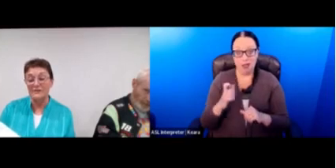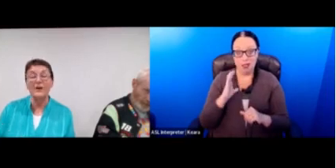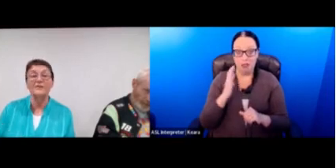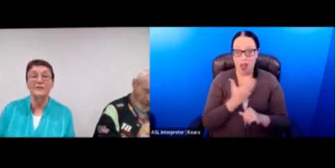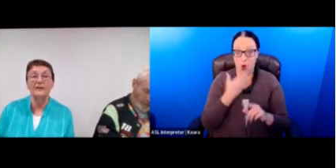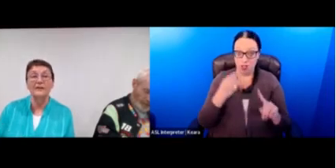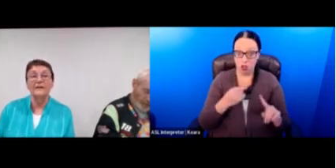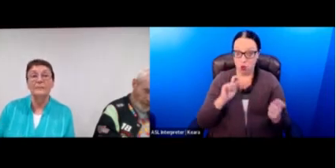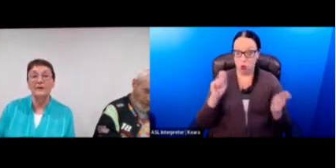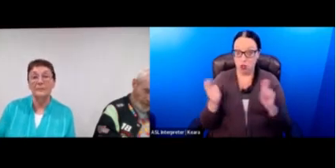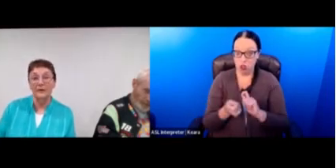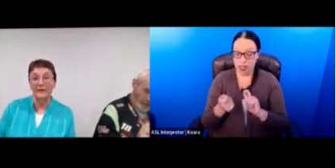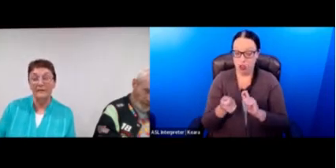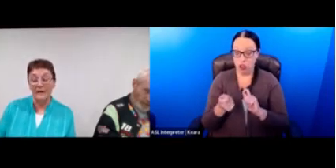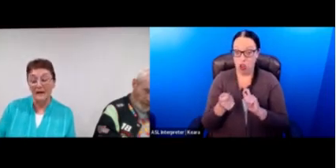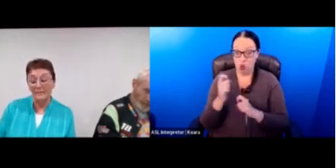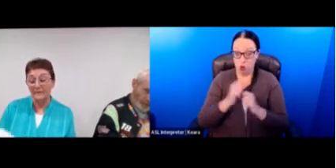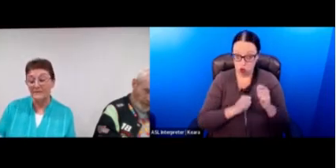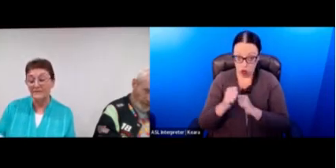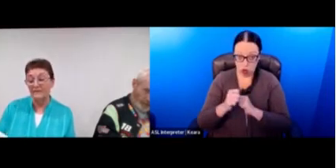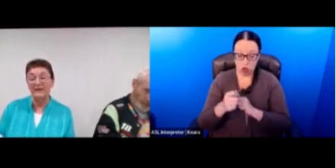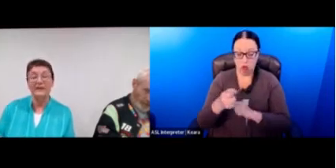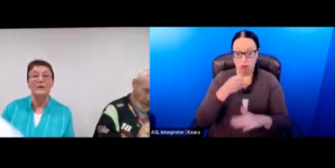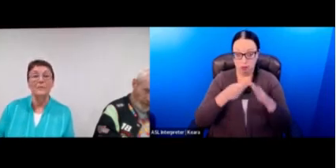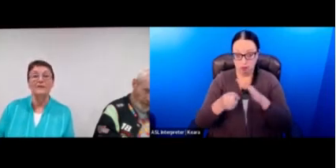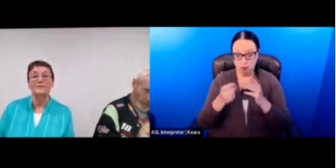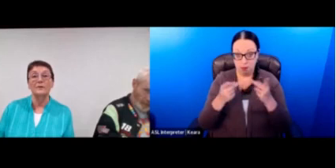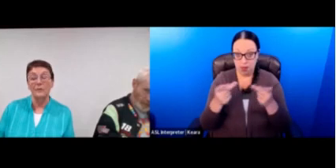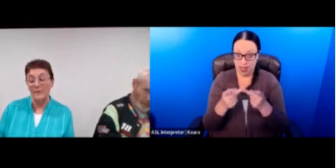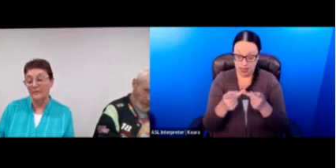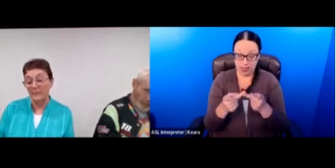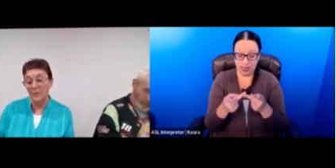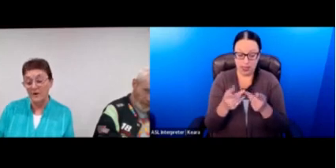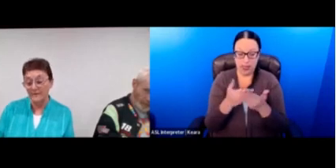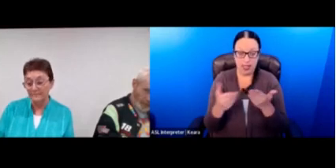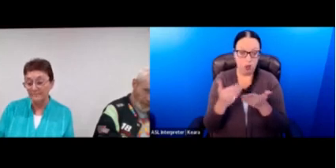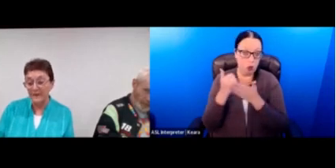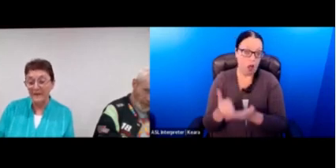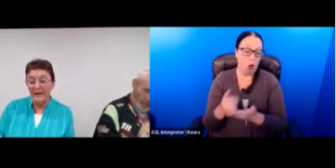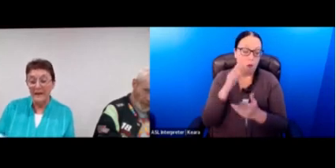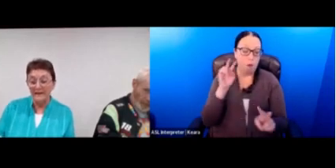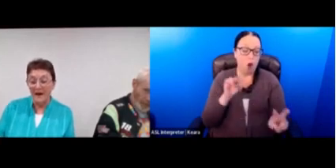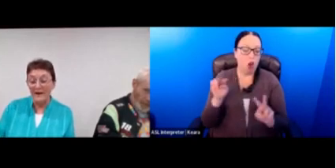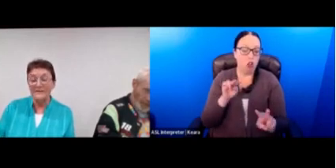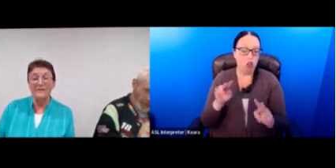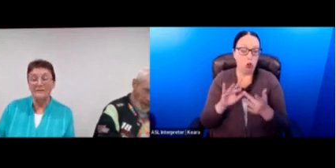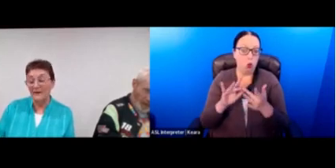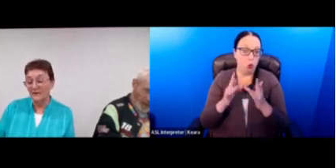our structure to put in place positions that could help monitor remote supports. And our agency has been in a